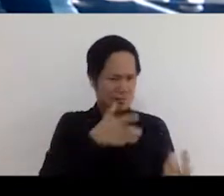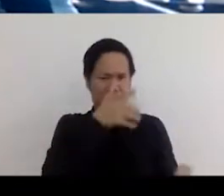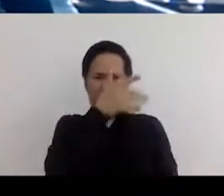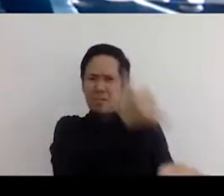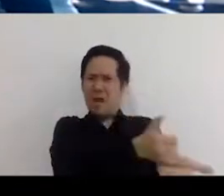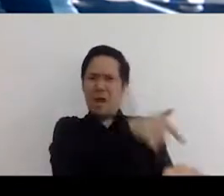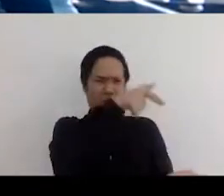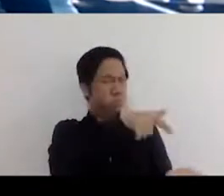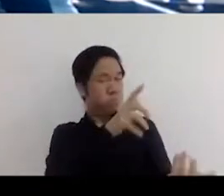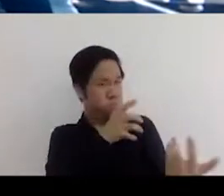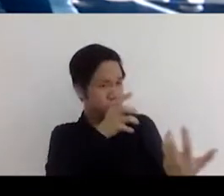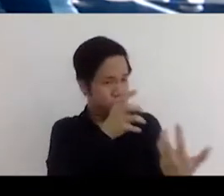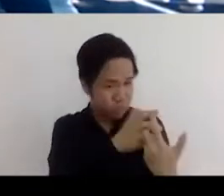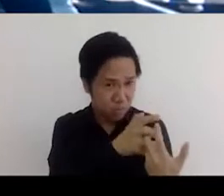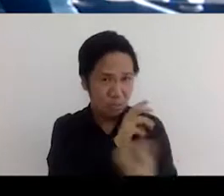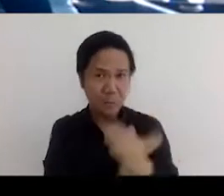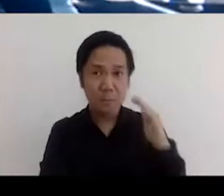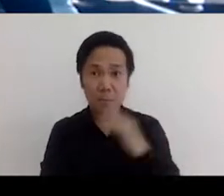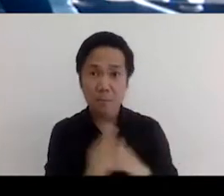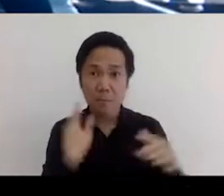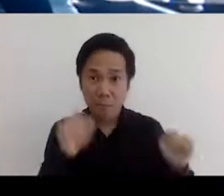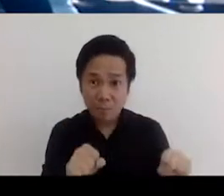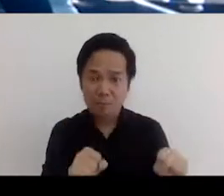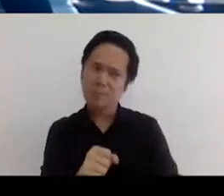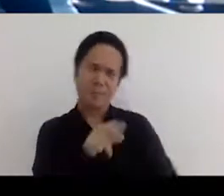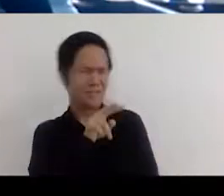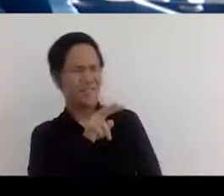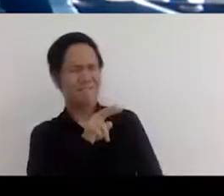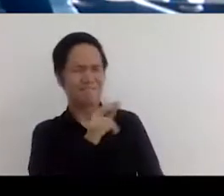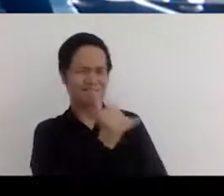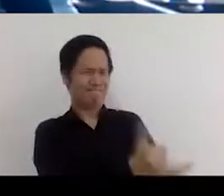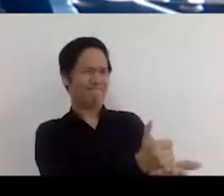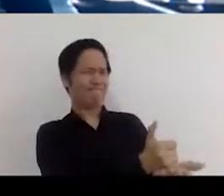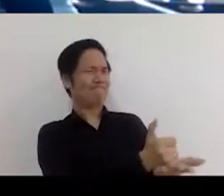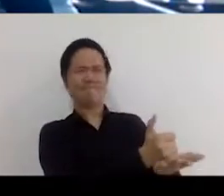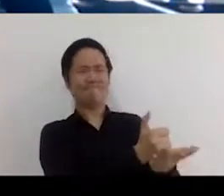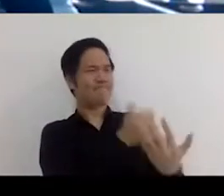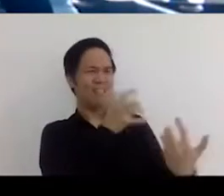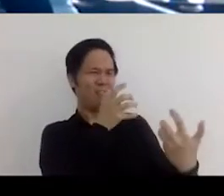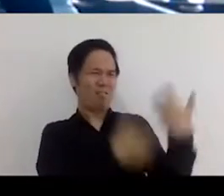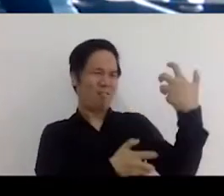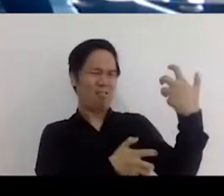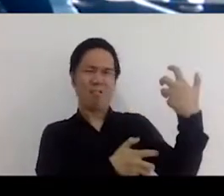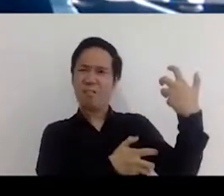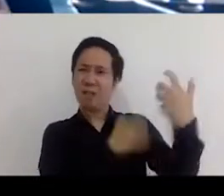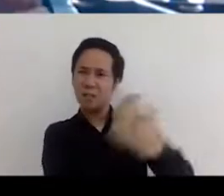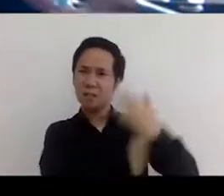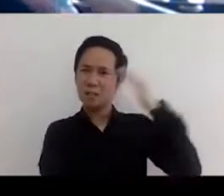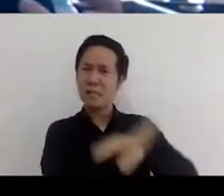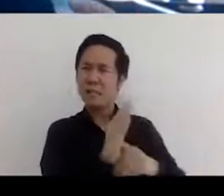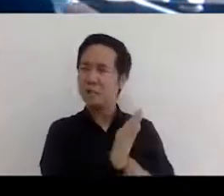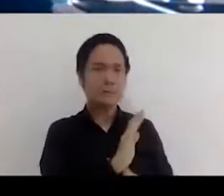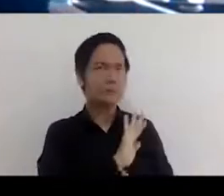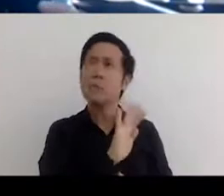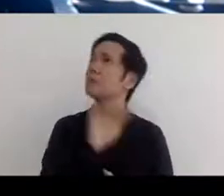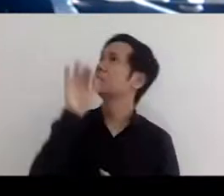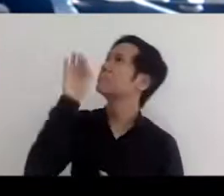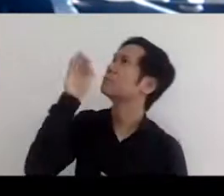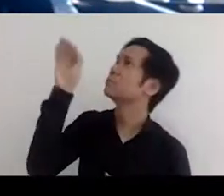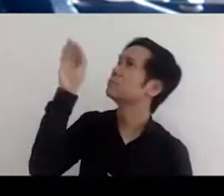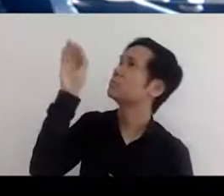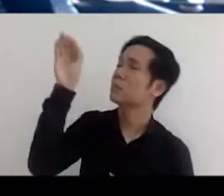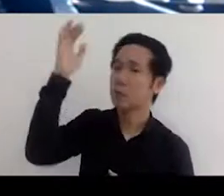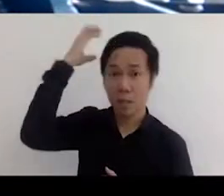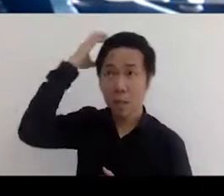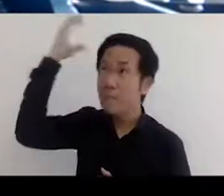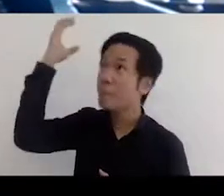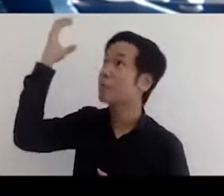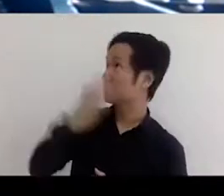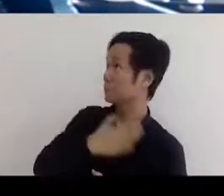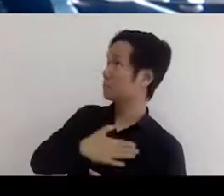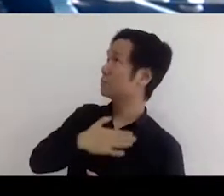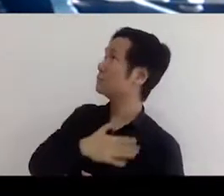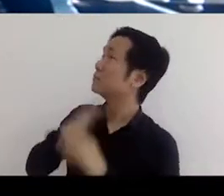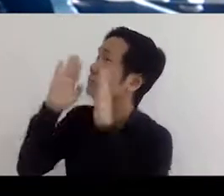can we agree that people with disability do not go to quarantine sites but home quarantine? Because since the sites were not good for them,